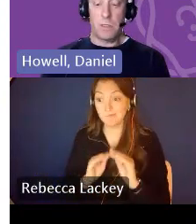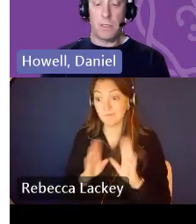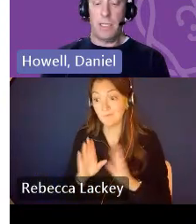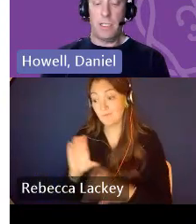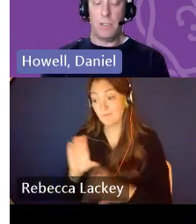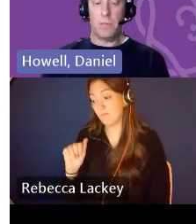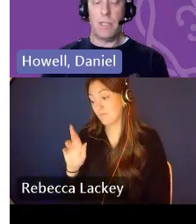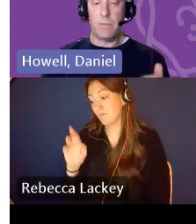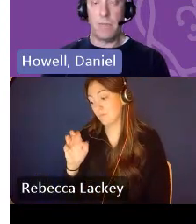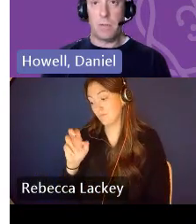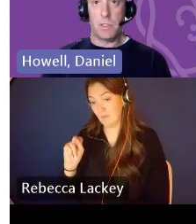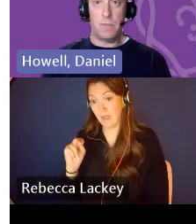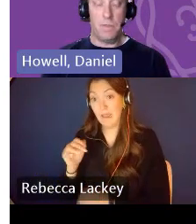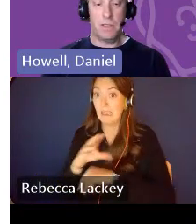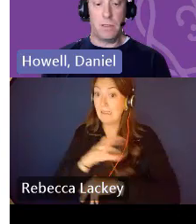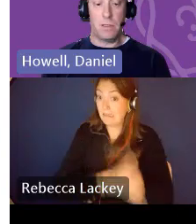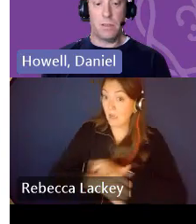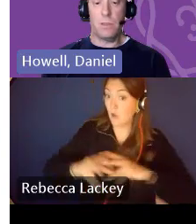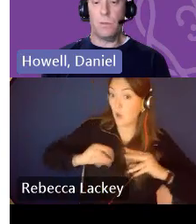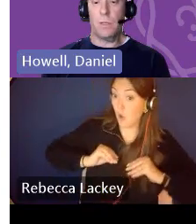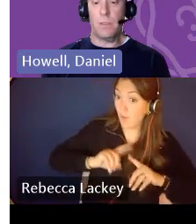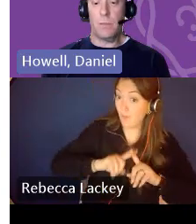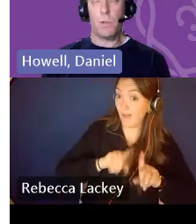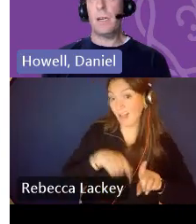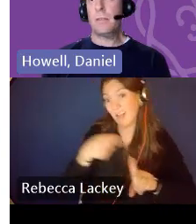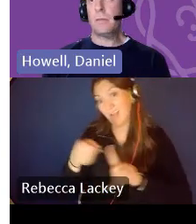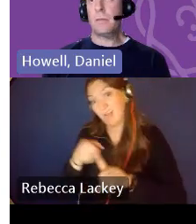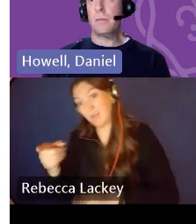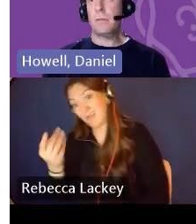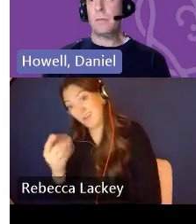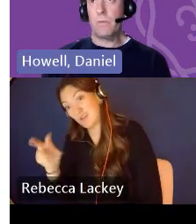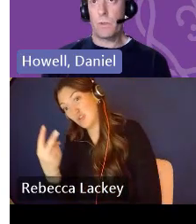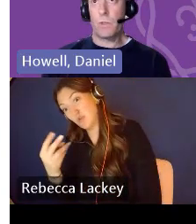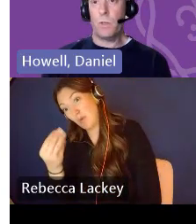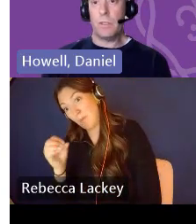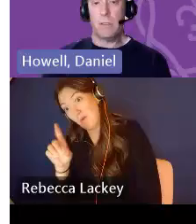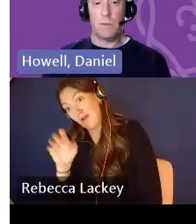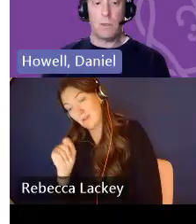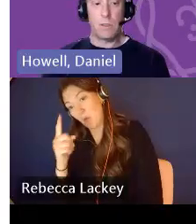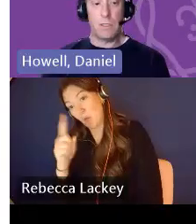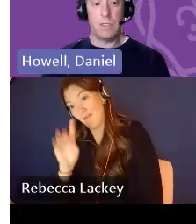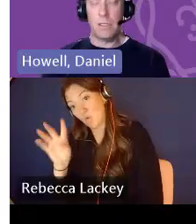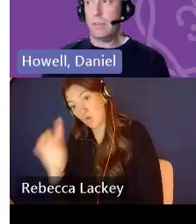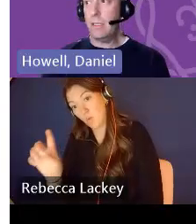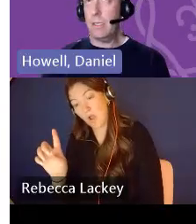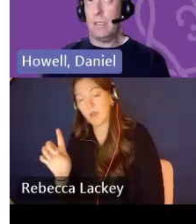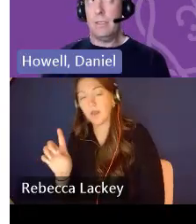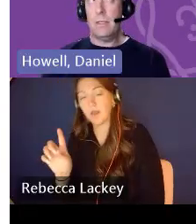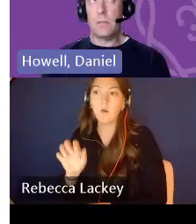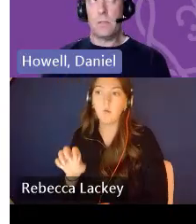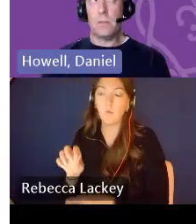which is county owned, but that obviously feeds to the two uh MDOT routes on 141 or on uh was